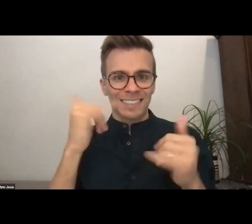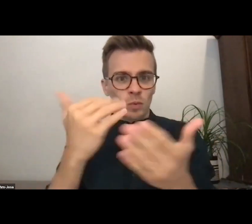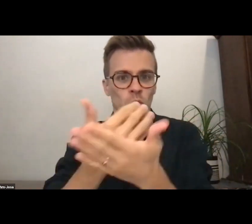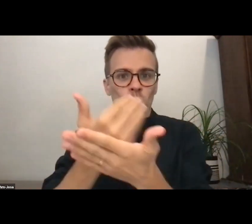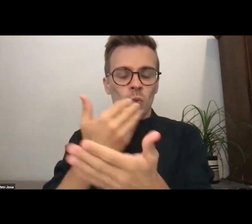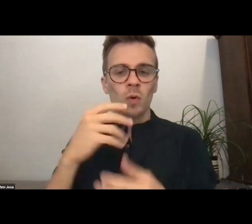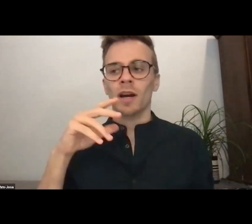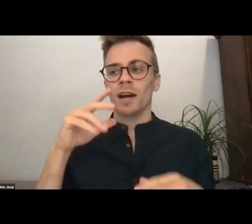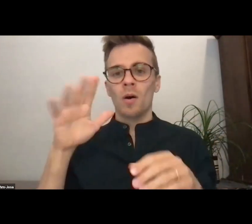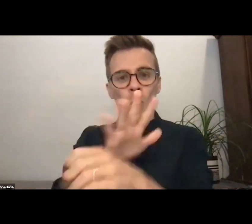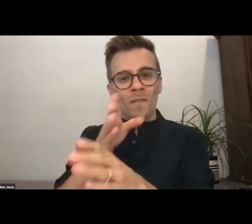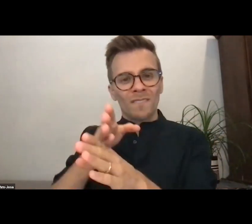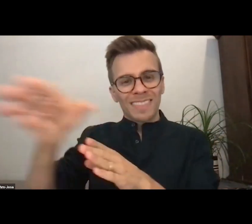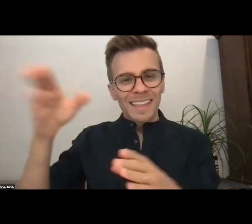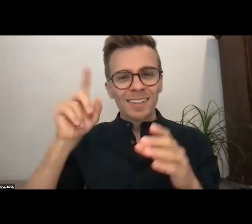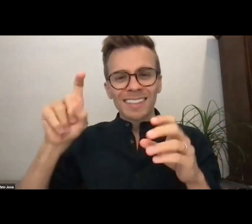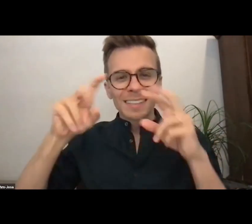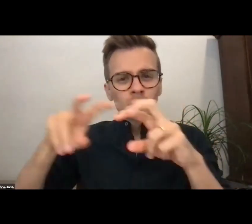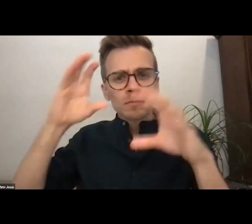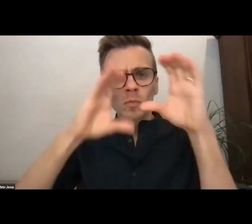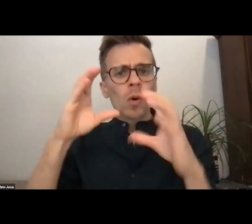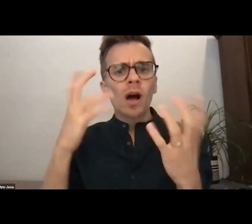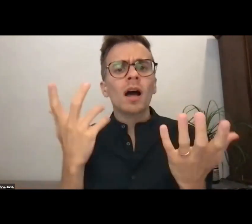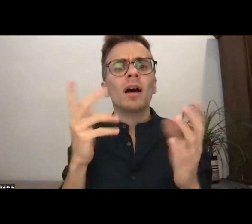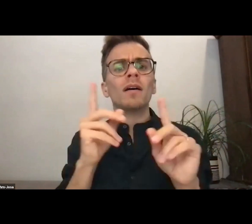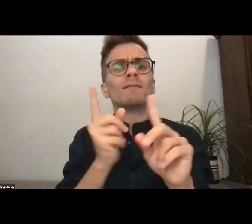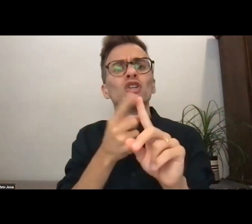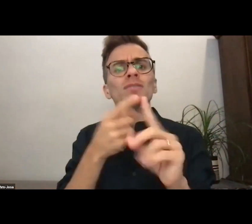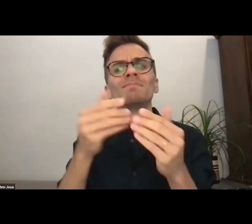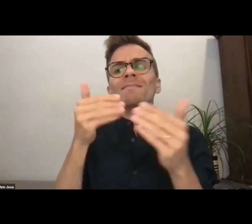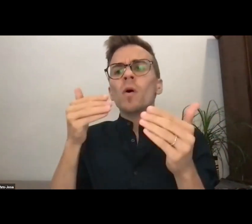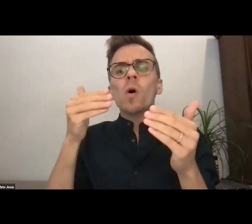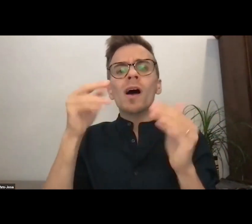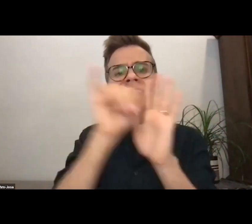So, it was very young and a very new project.